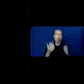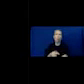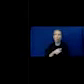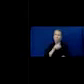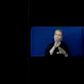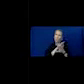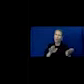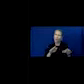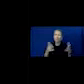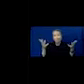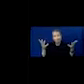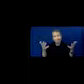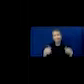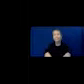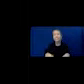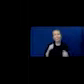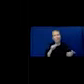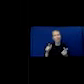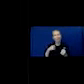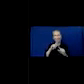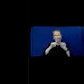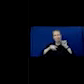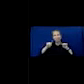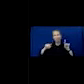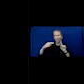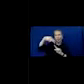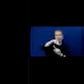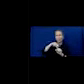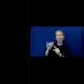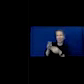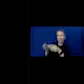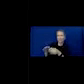It's also important that we understand individual's cultural and social background.